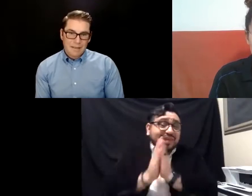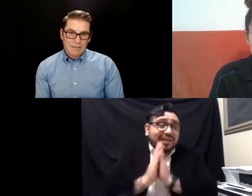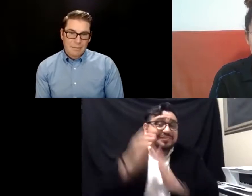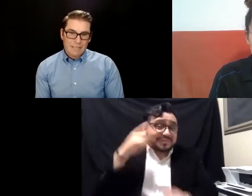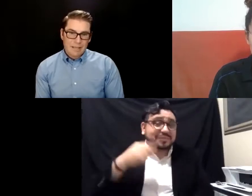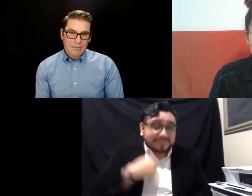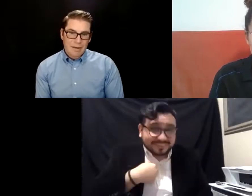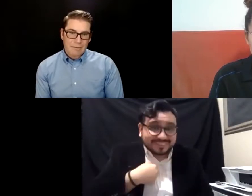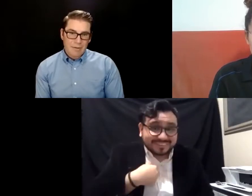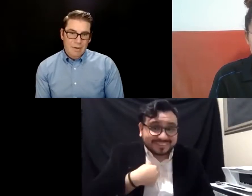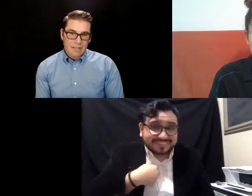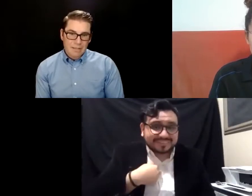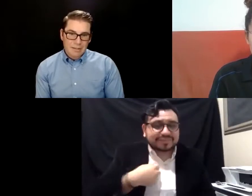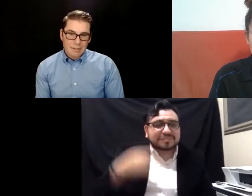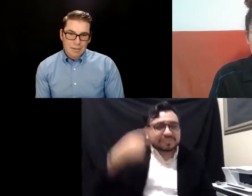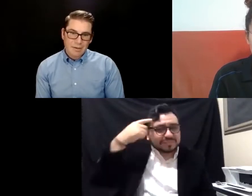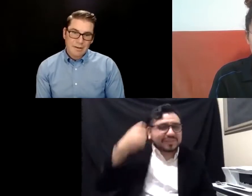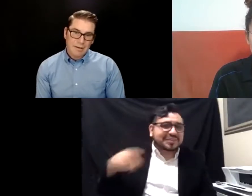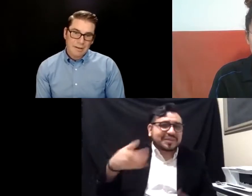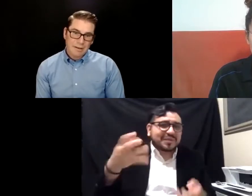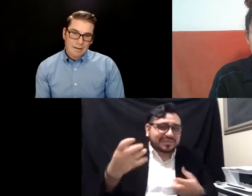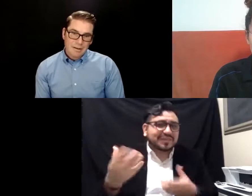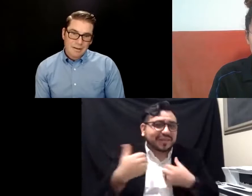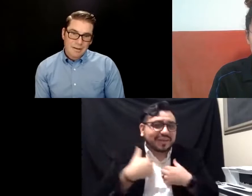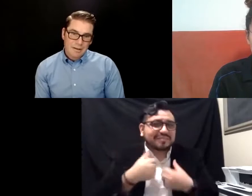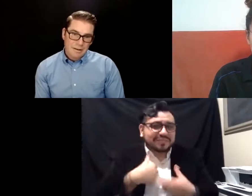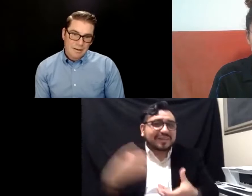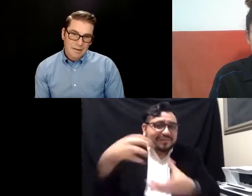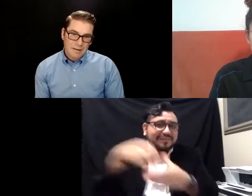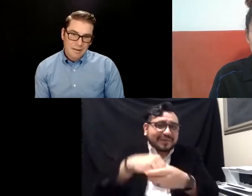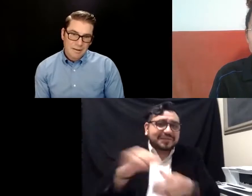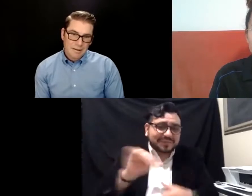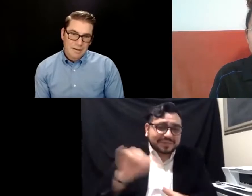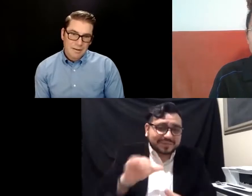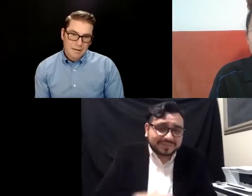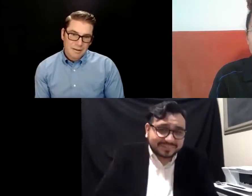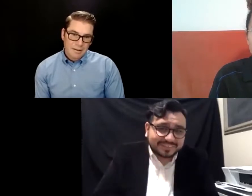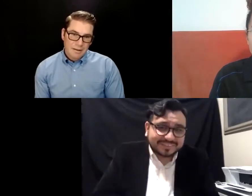Like for myself, I'd requested an interpreter.